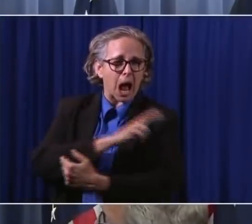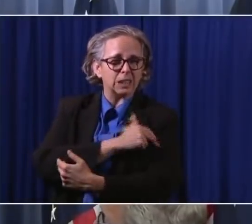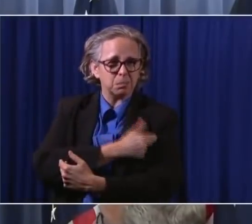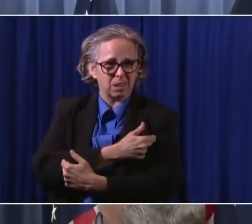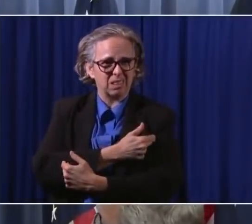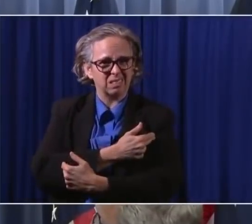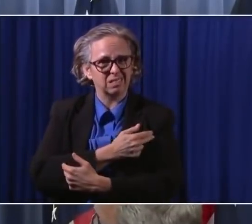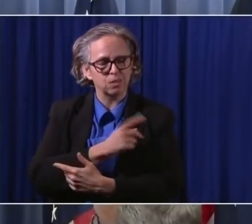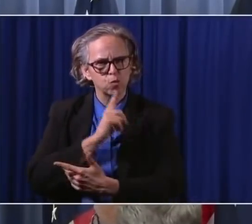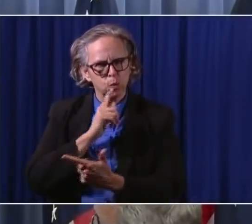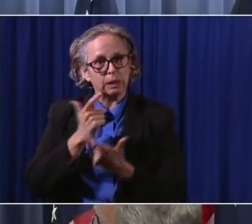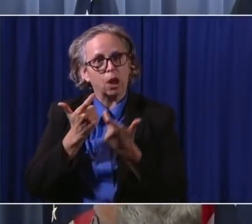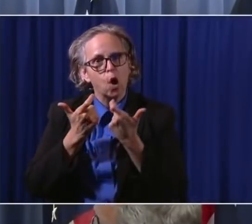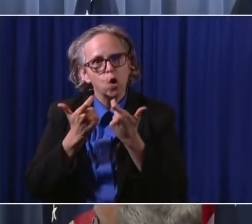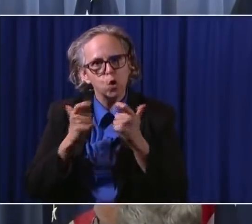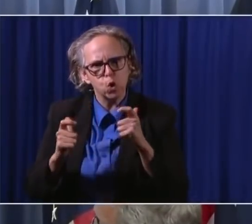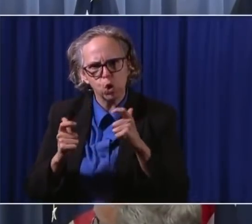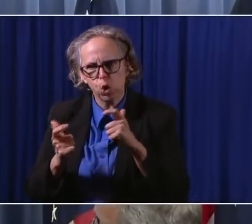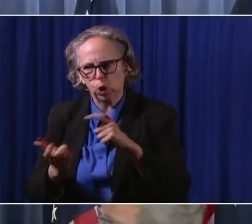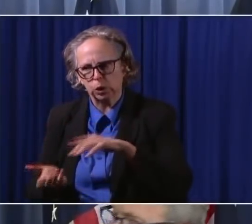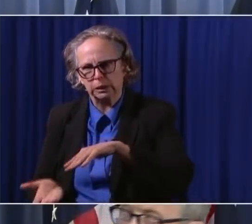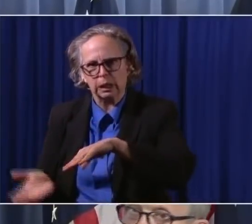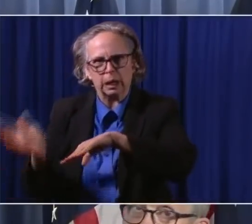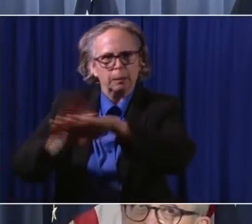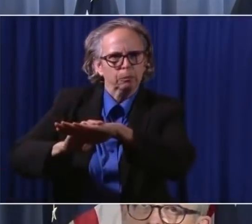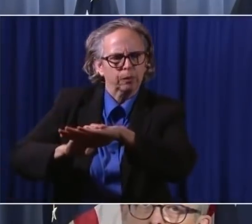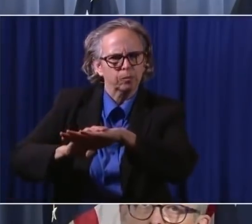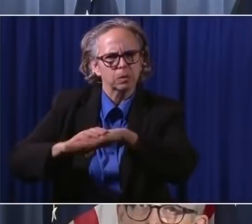INCREASE AS THESE NUMBERS CONTINUE TO GO UP. IF YOU LOOK AT THE DEATHS,